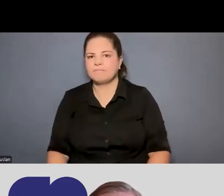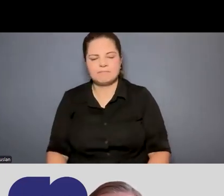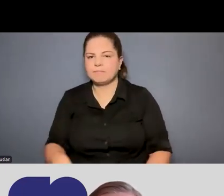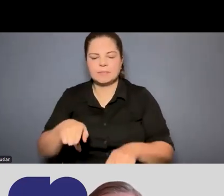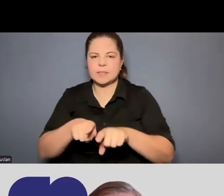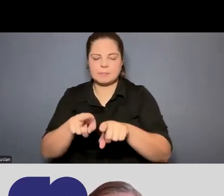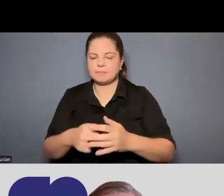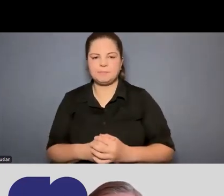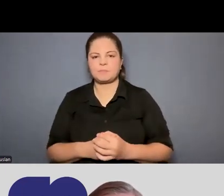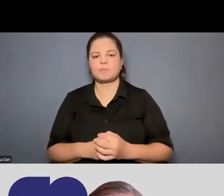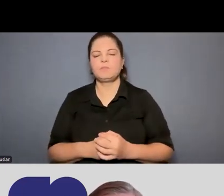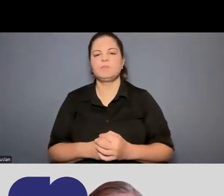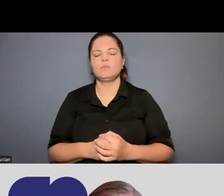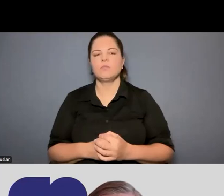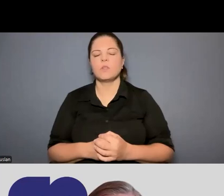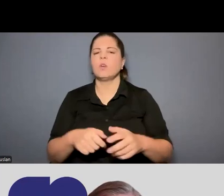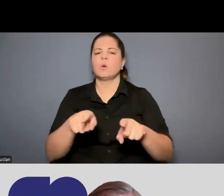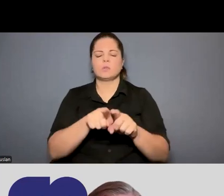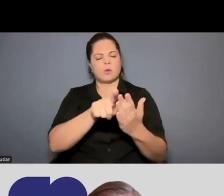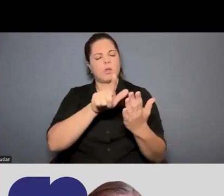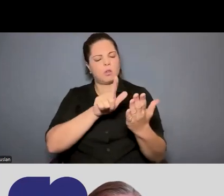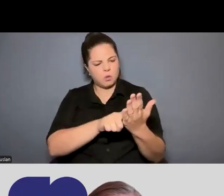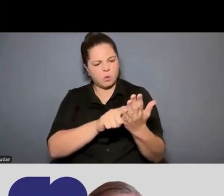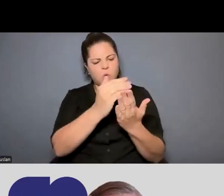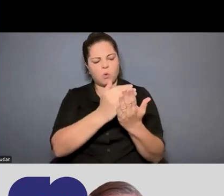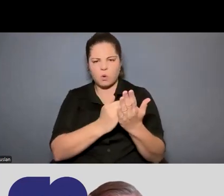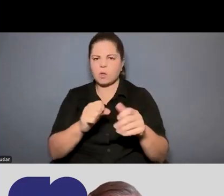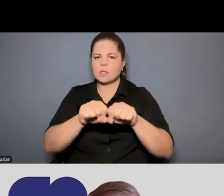laws and regulatory systems dealing with workplace sexual harassment were complex,